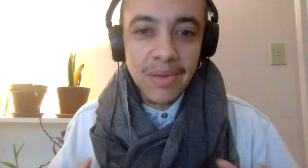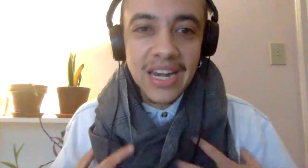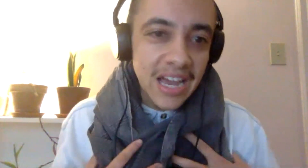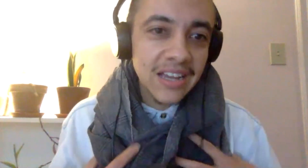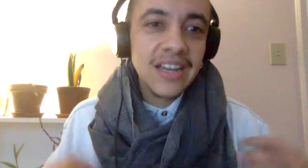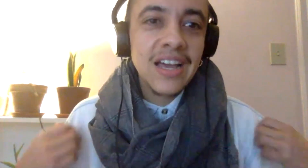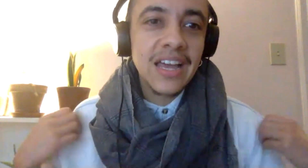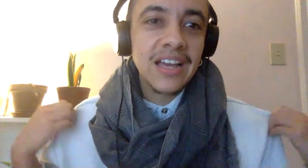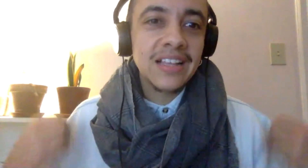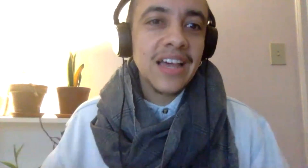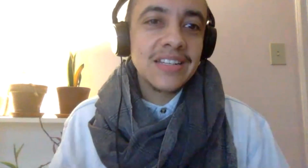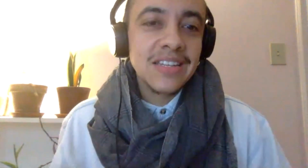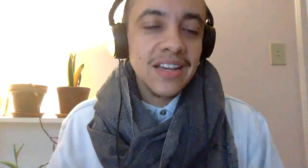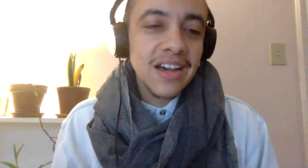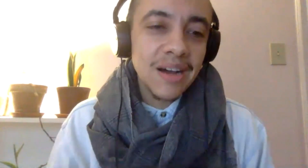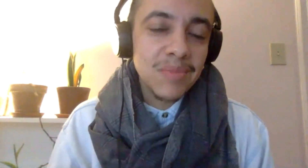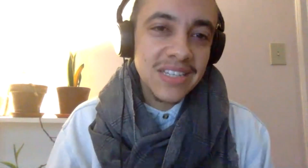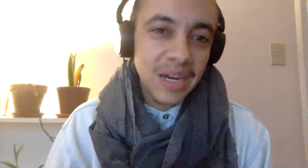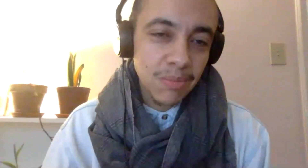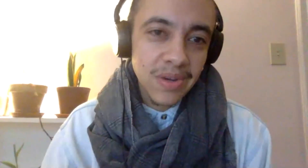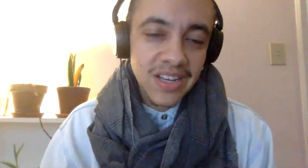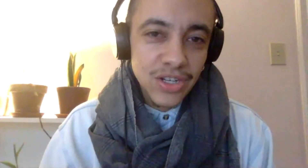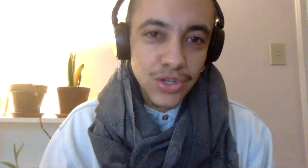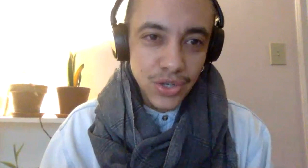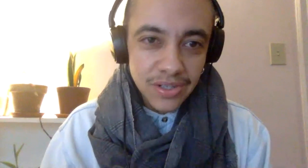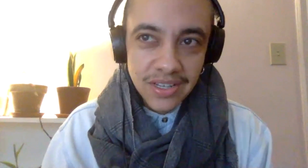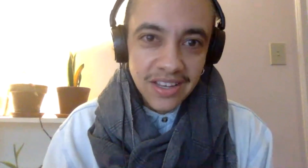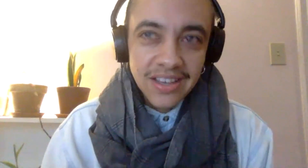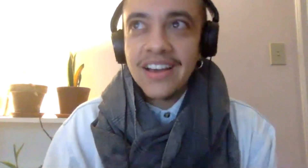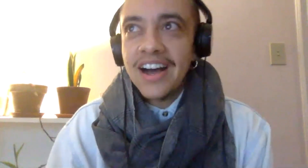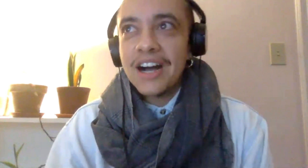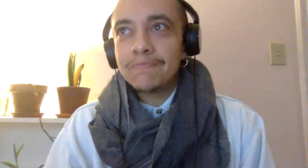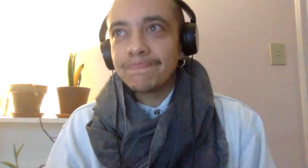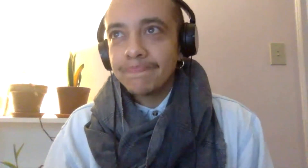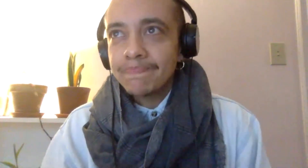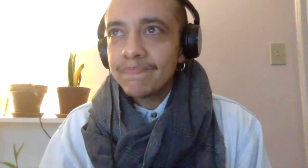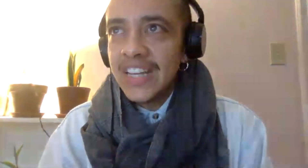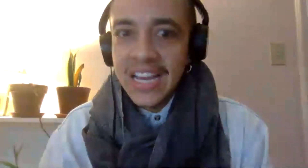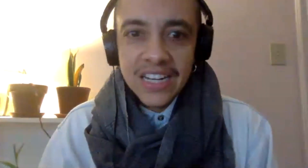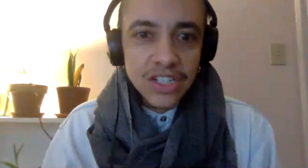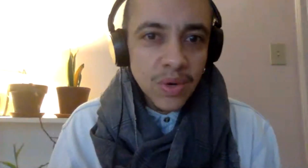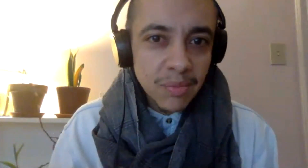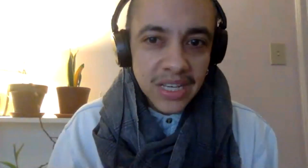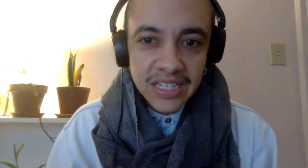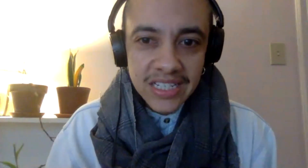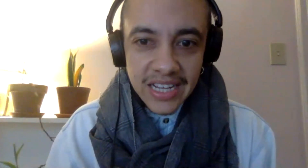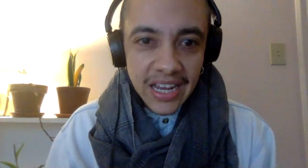my neck and light denim shirt. And I just want to begin today—my